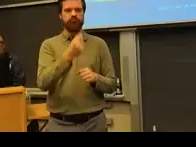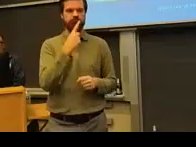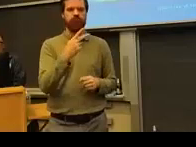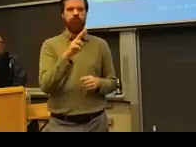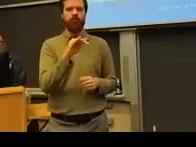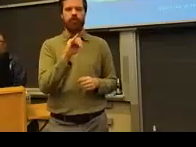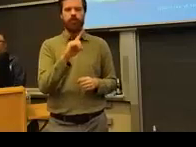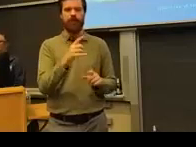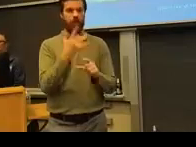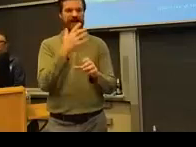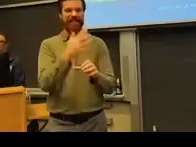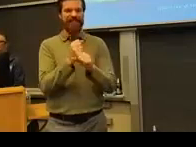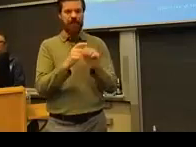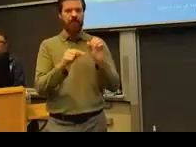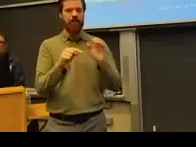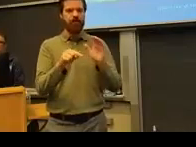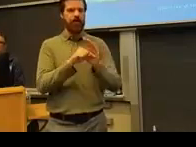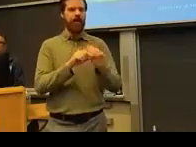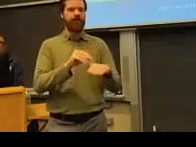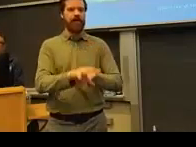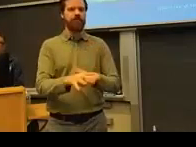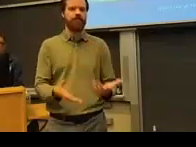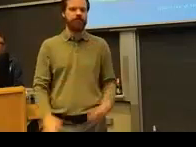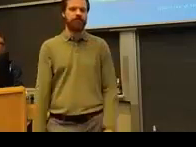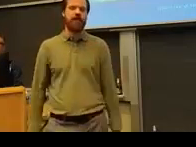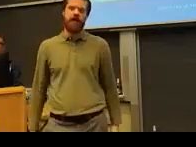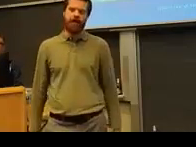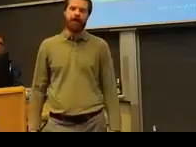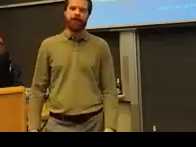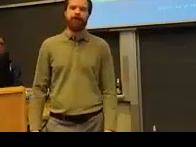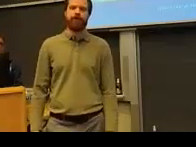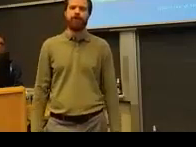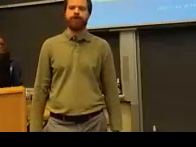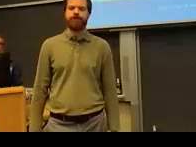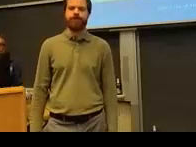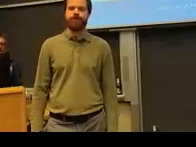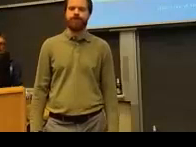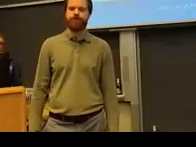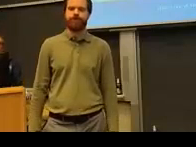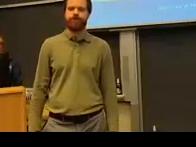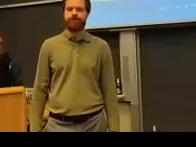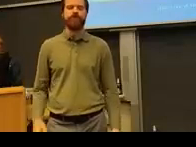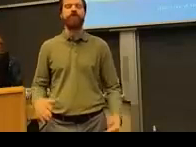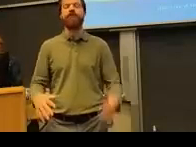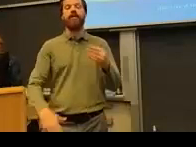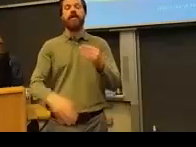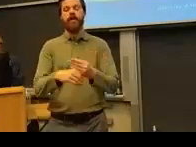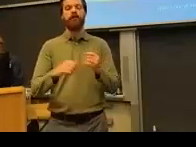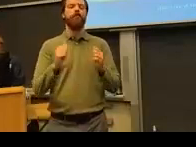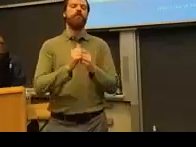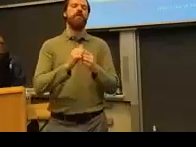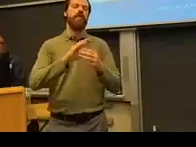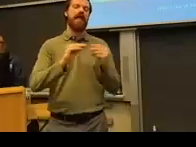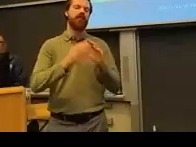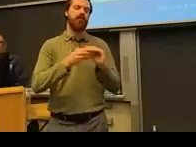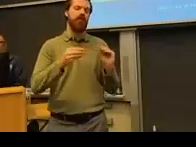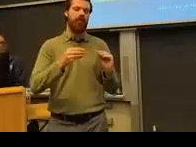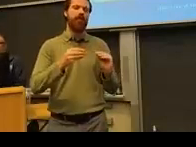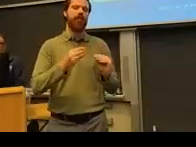get side effects um but uh so to suppl that with anecdotal uh with anecdotal evidence I I have